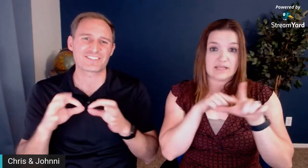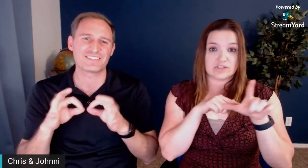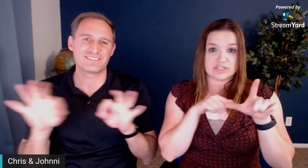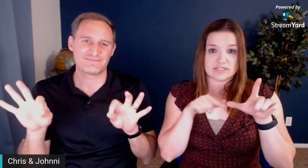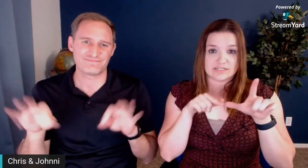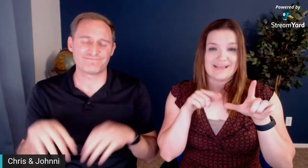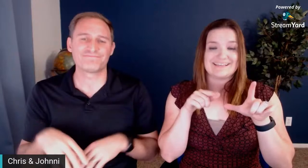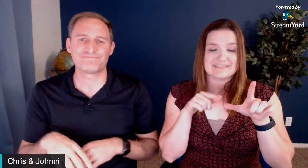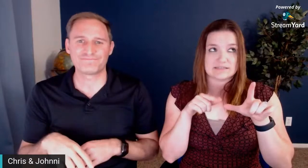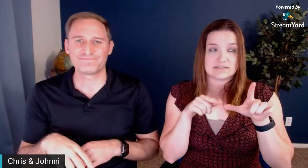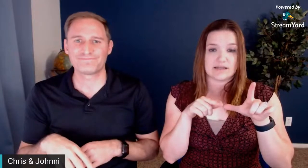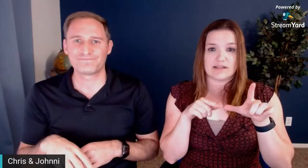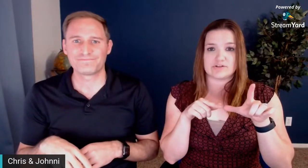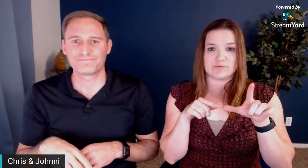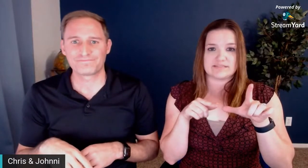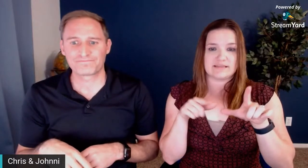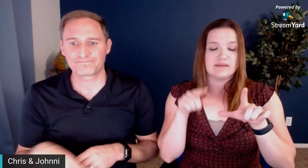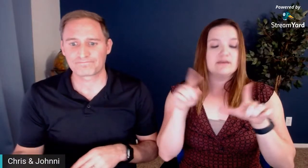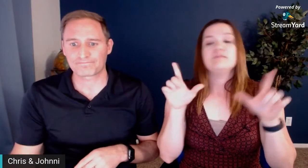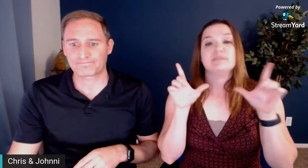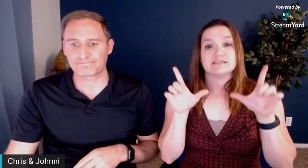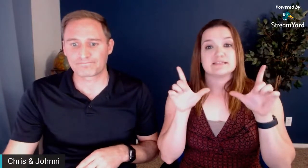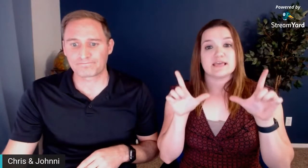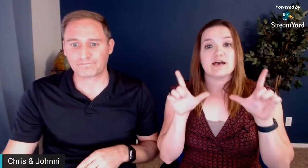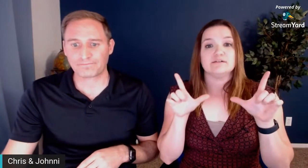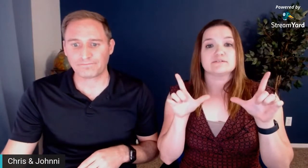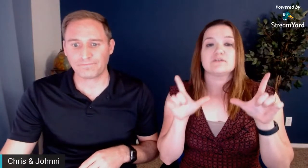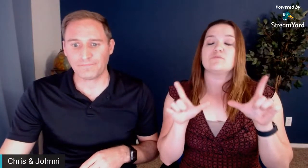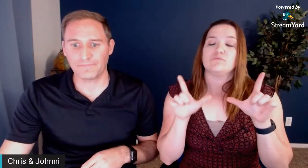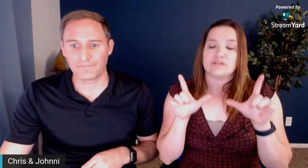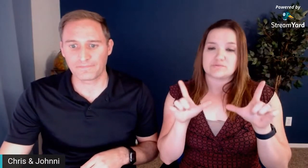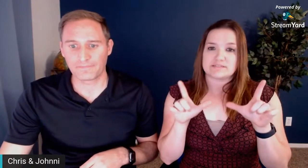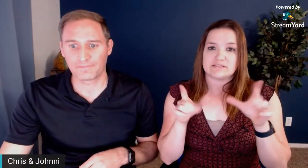english initialized sign i struggle with saying that because of the else well that's recently